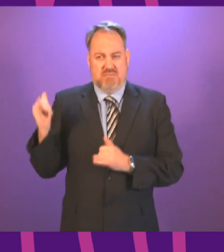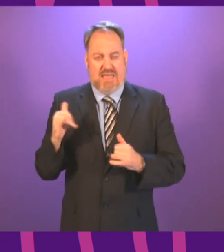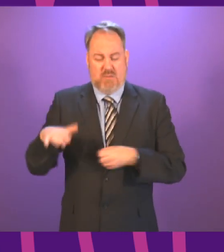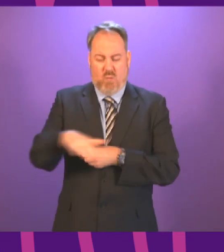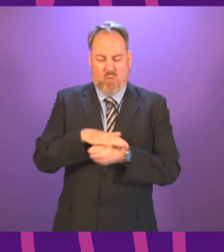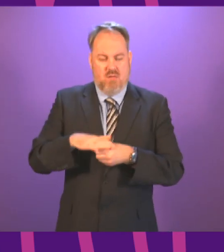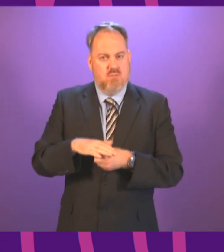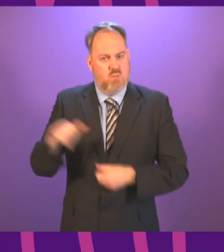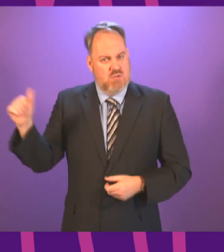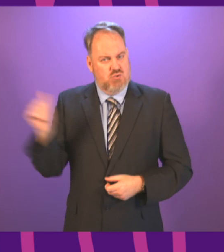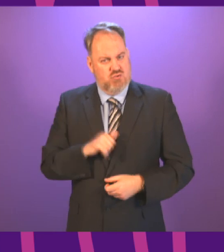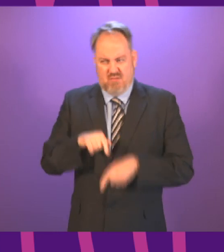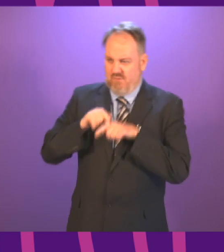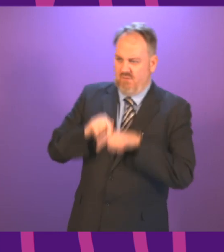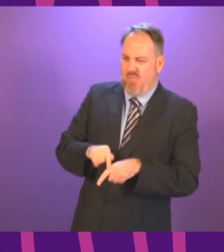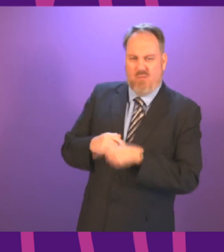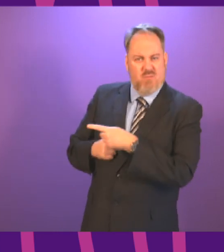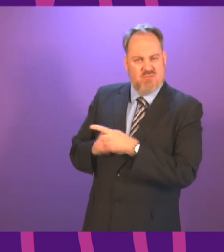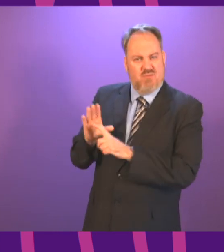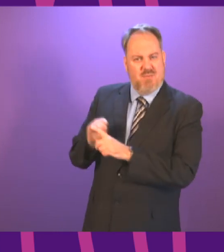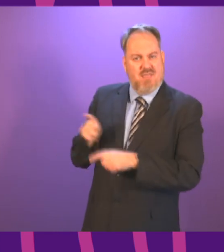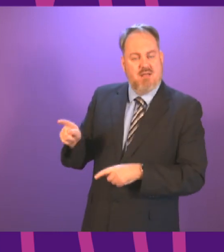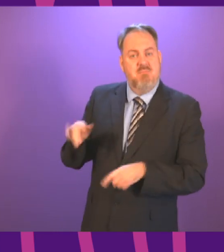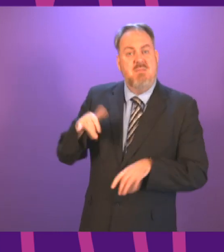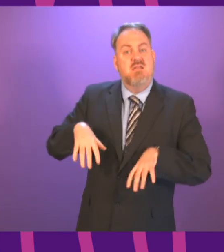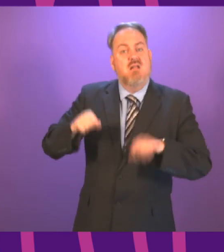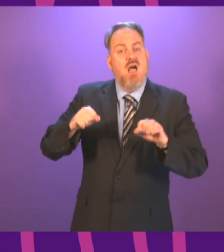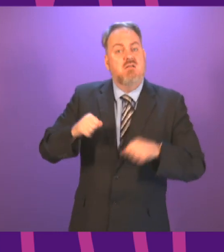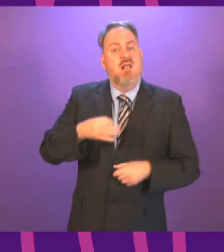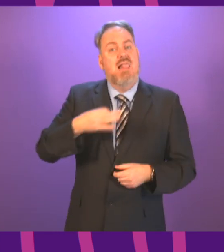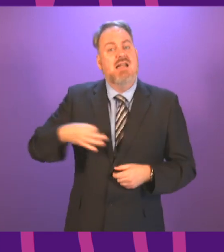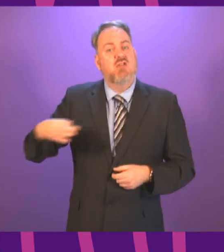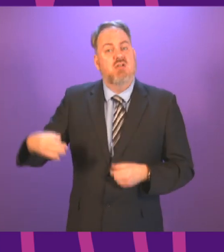not looking at those innovations here in Scotland, too? We could start in Lanarkshire, or with